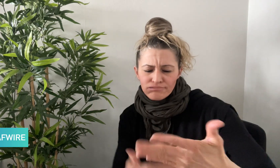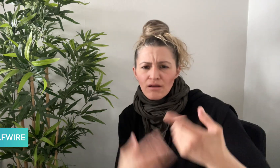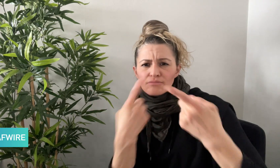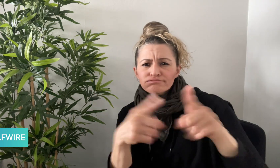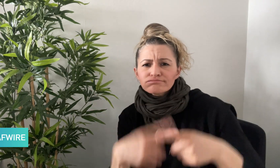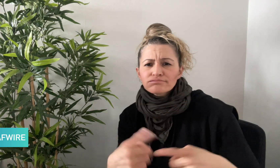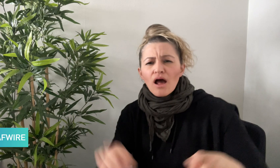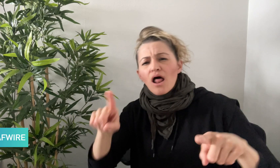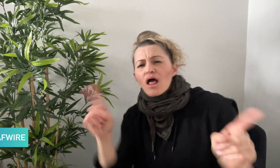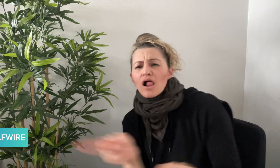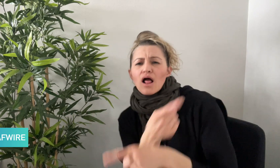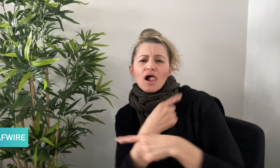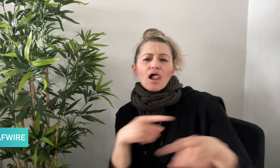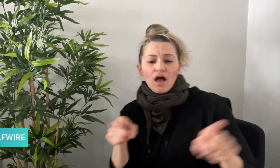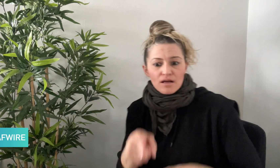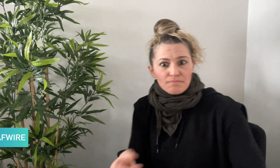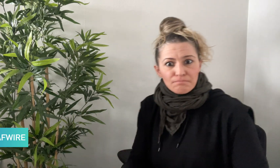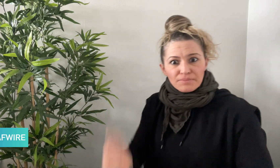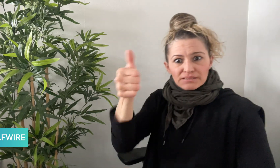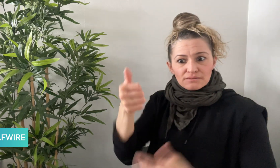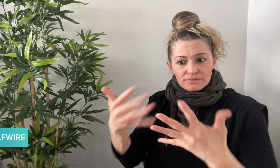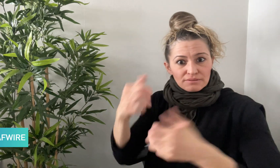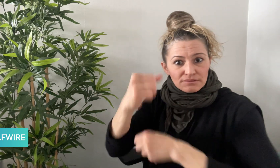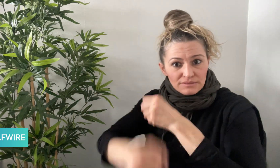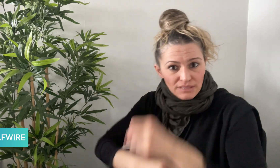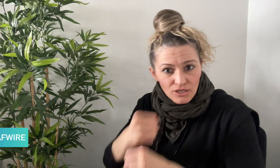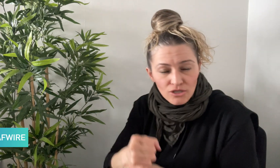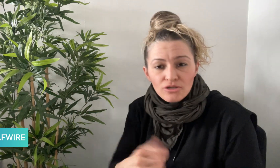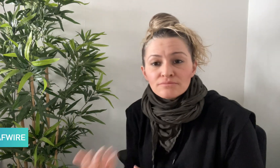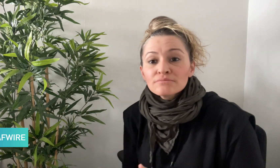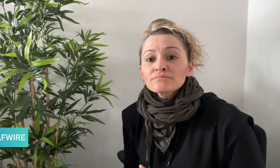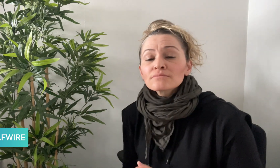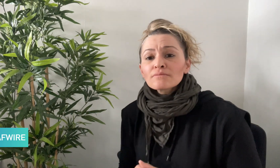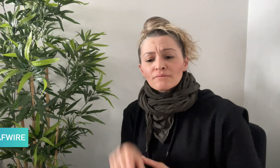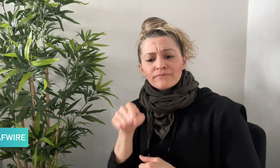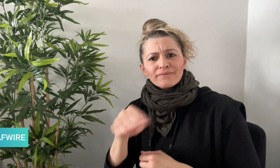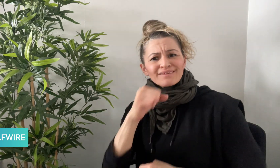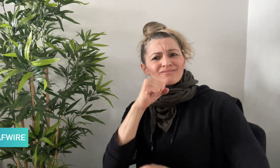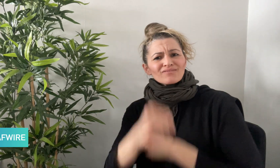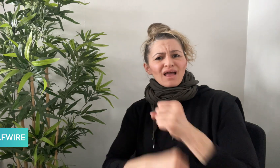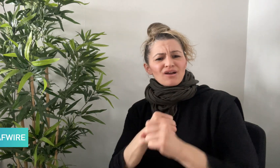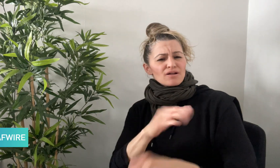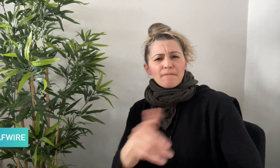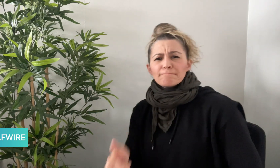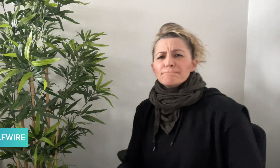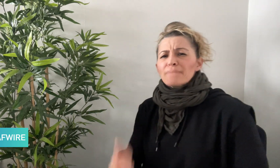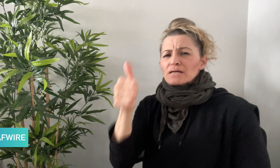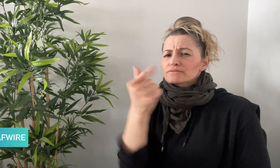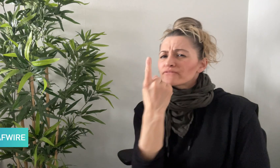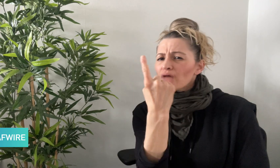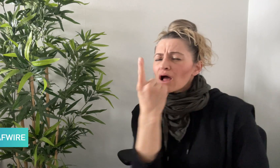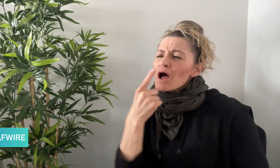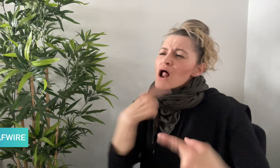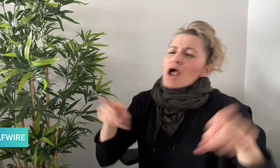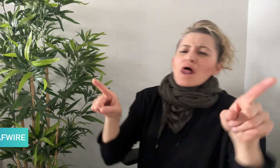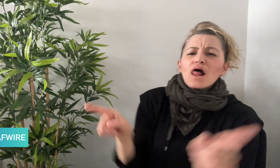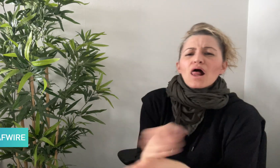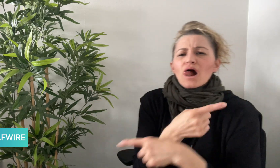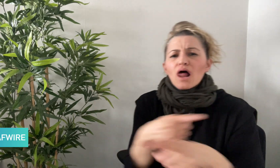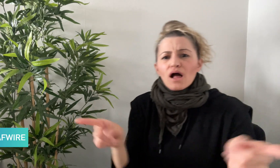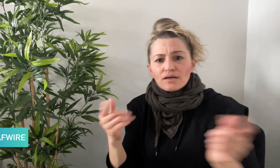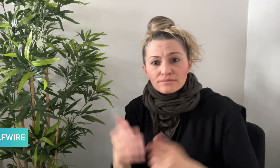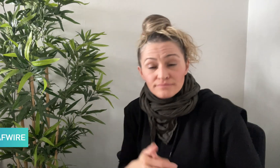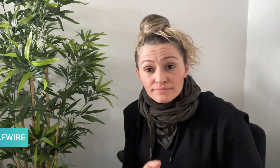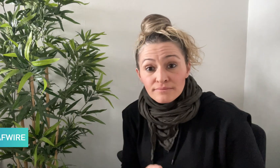including Best New Artist, Album of the Year,